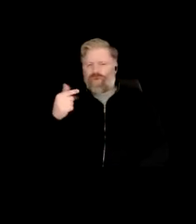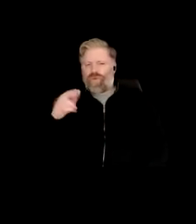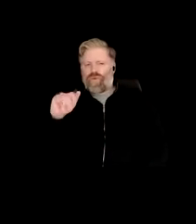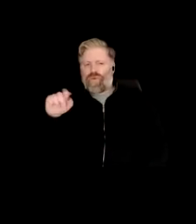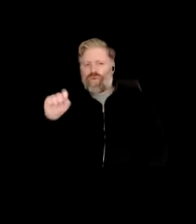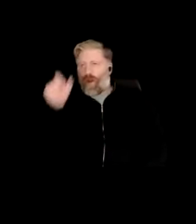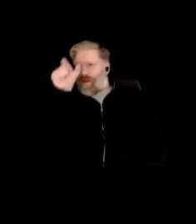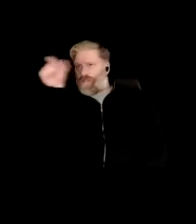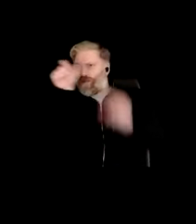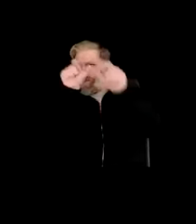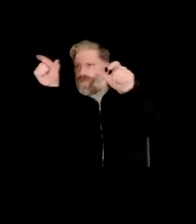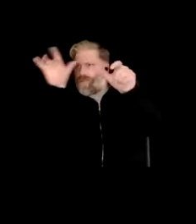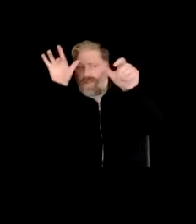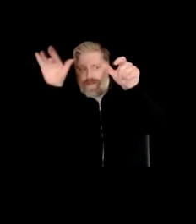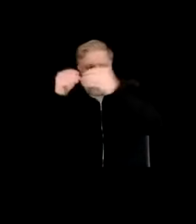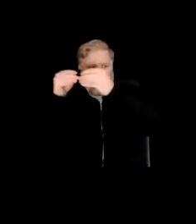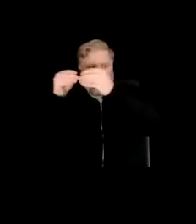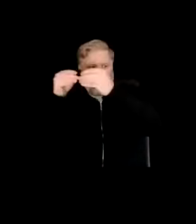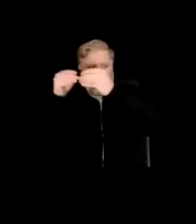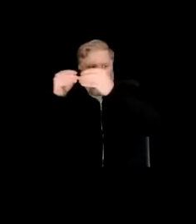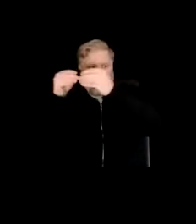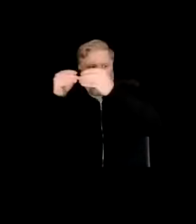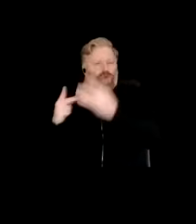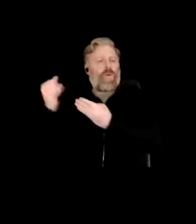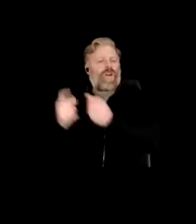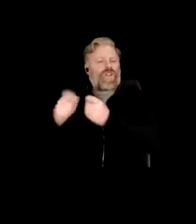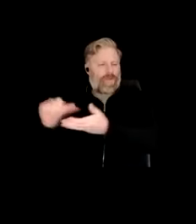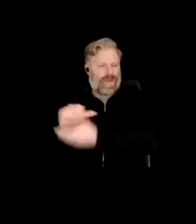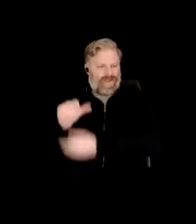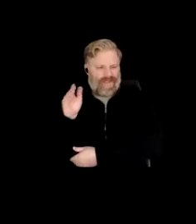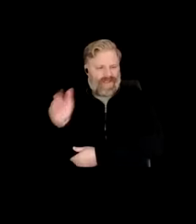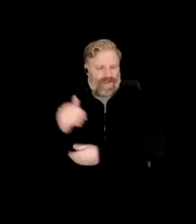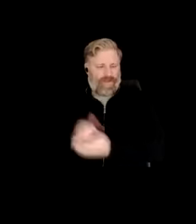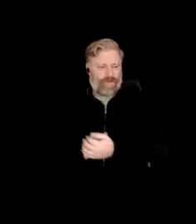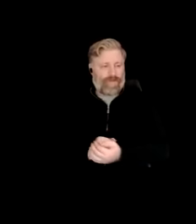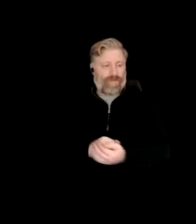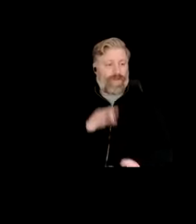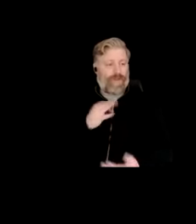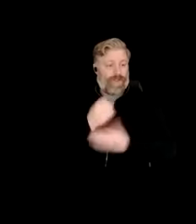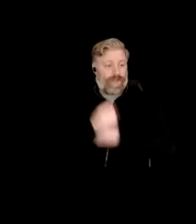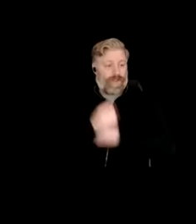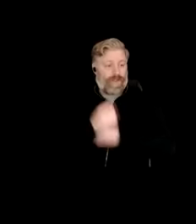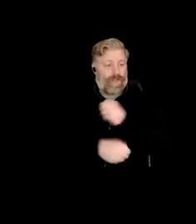And then the fiscal year 2022 Flexible Support Grant or a pending application, again, you might be eligible.